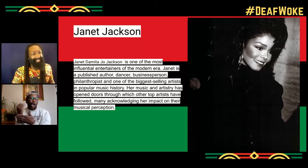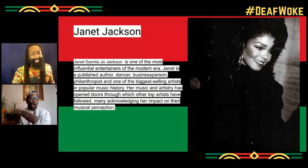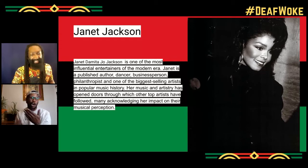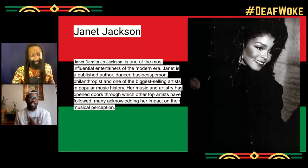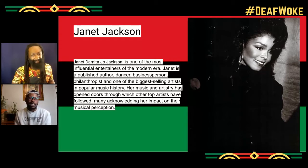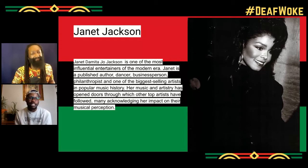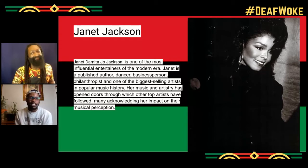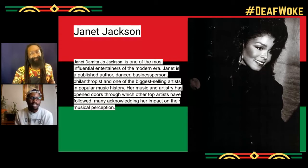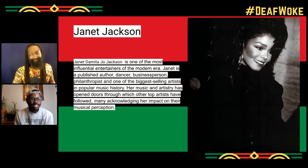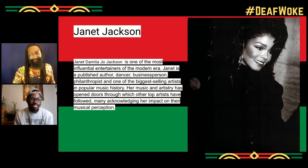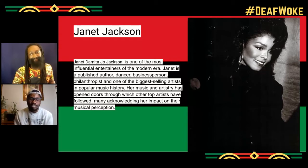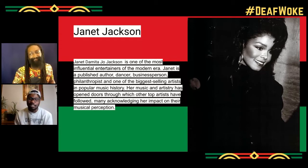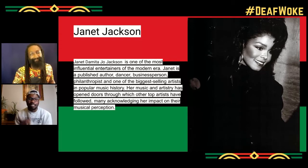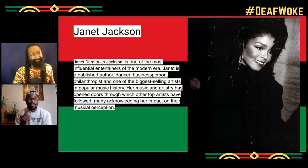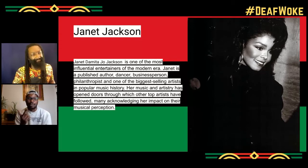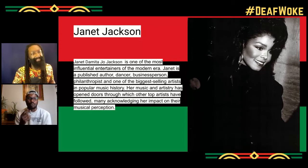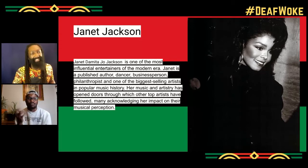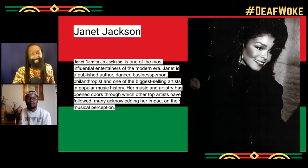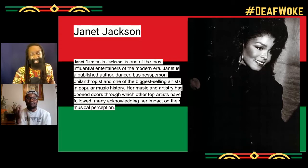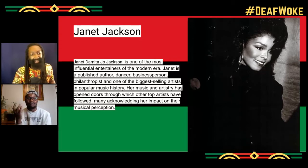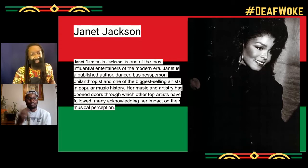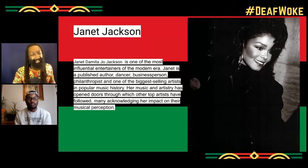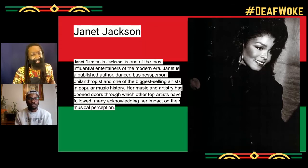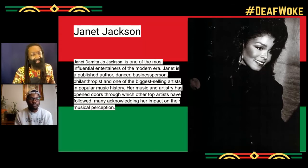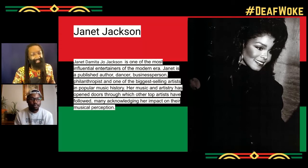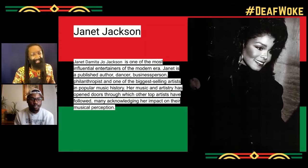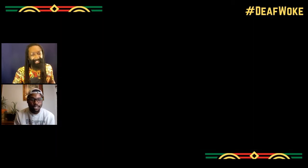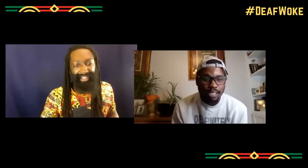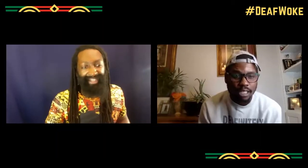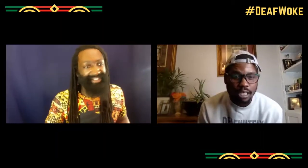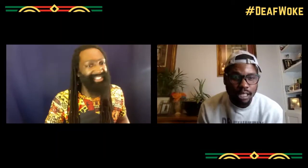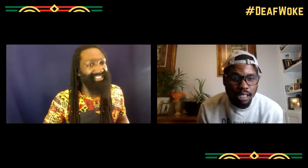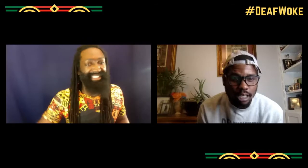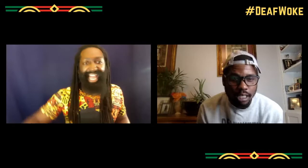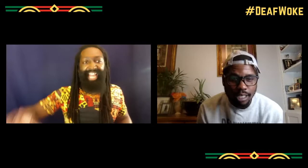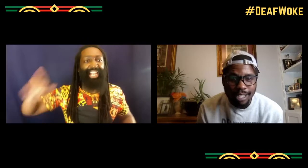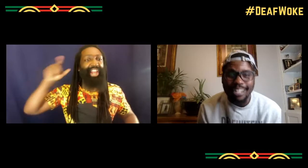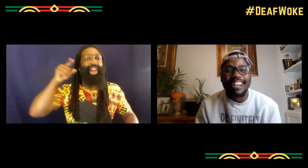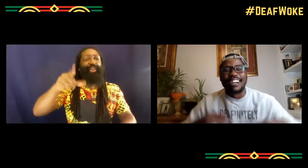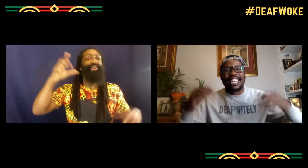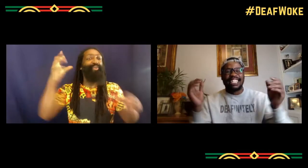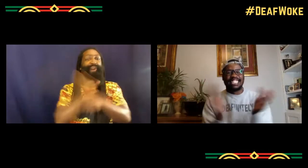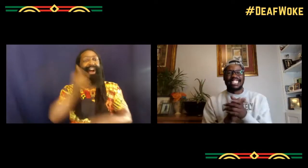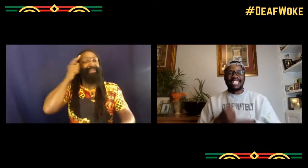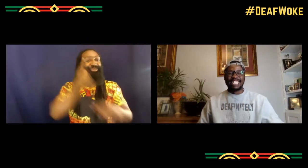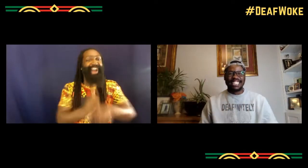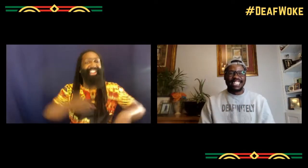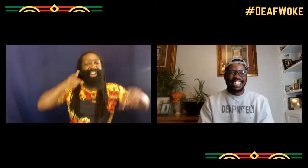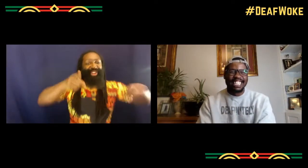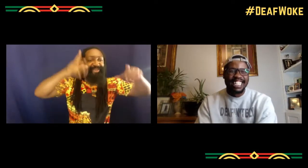I would love to see that type of combination with the brothers and sister. I mean that of energy was lit.